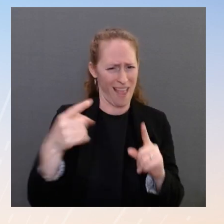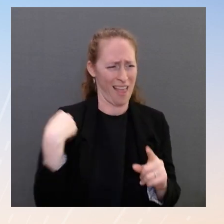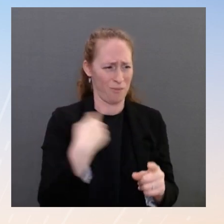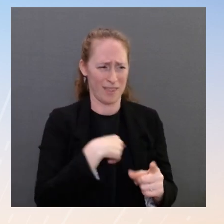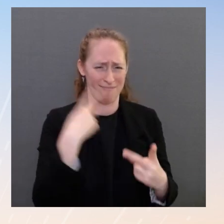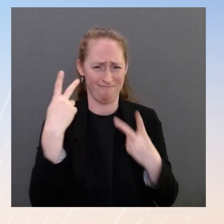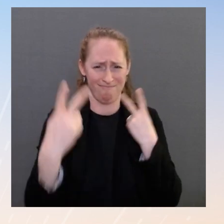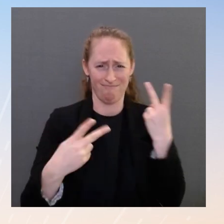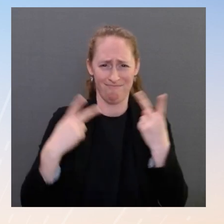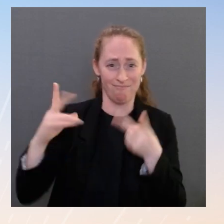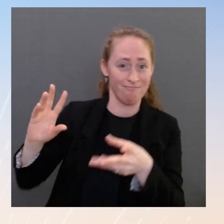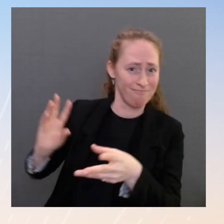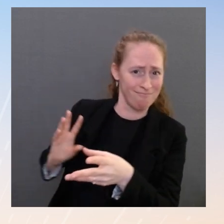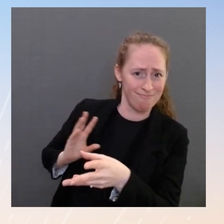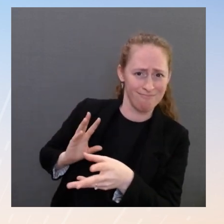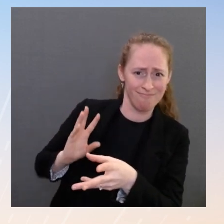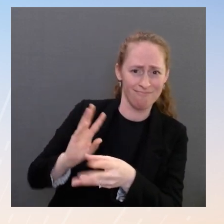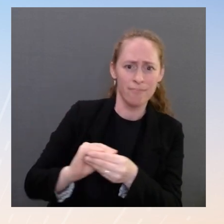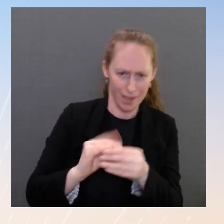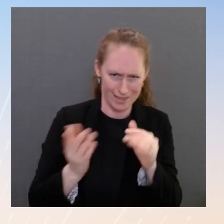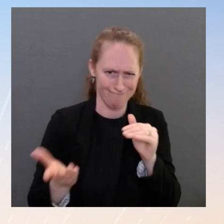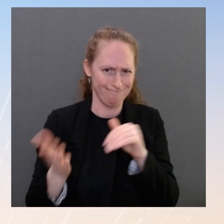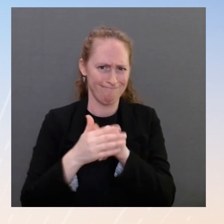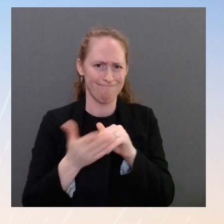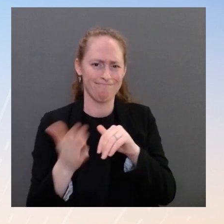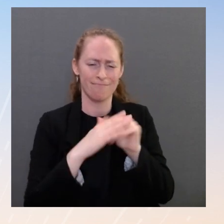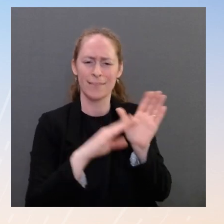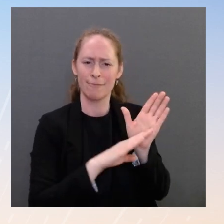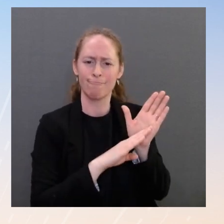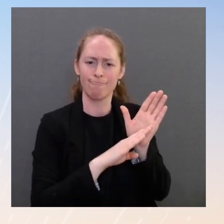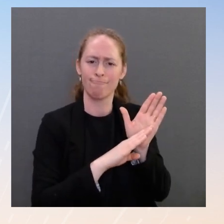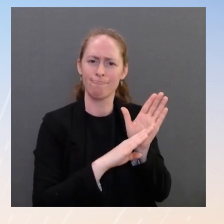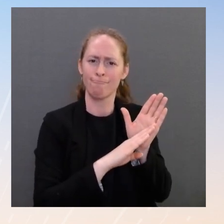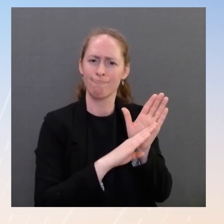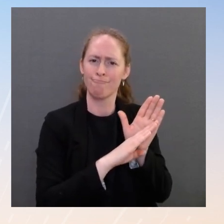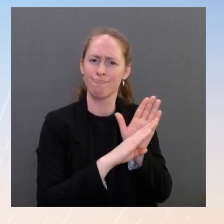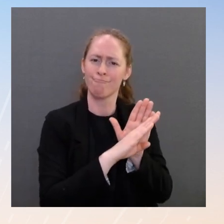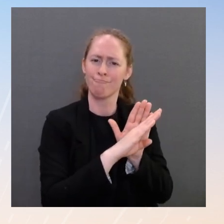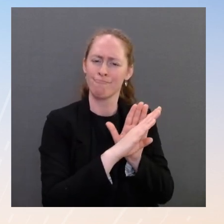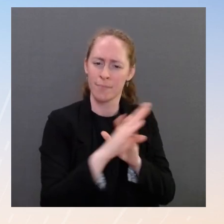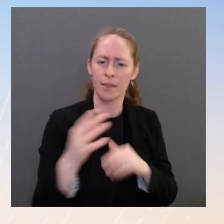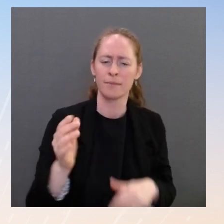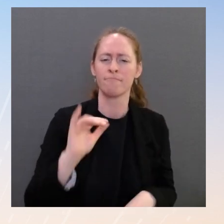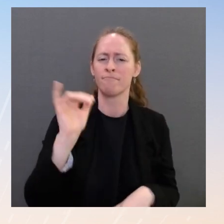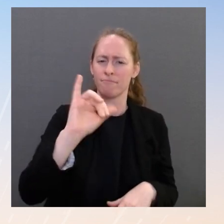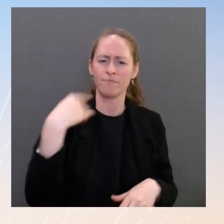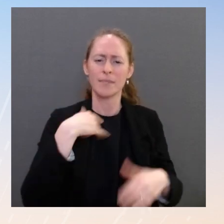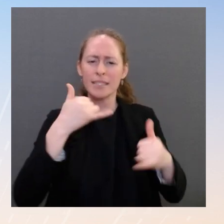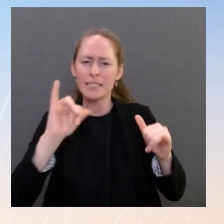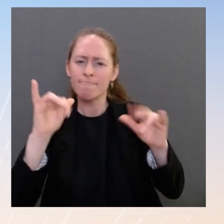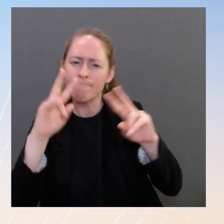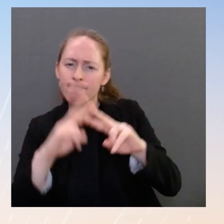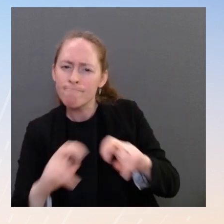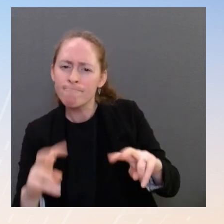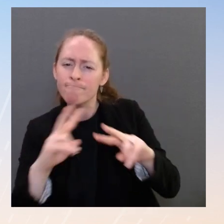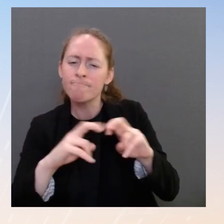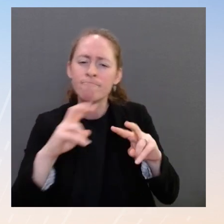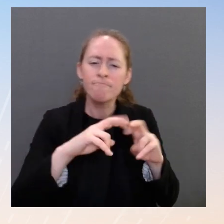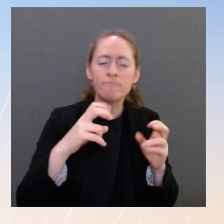which is how we look at data. And looking under the hood, the slowdown relative to quarter four is mainly for technical reasons like the change in inventory.